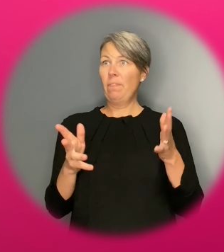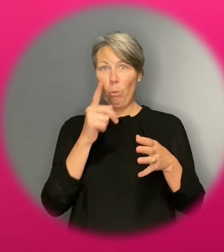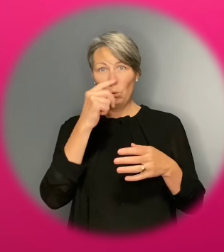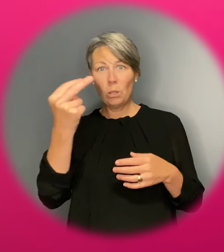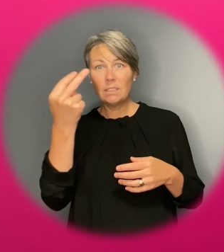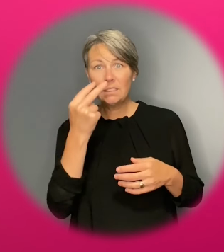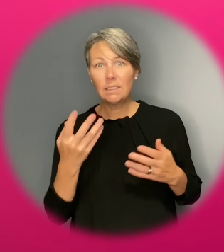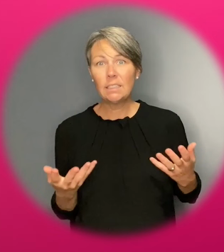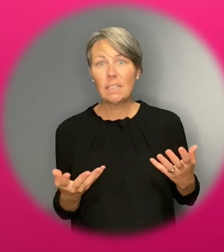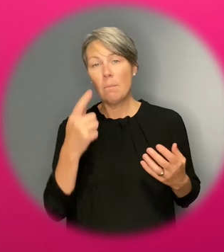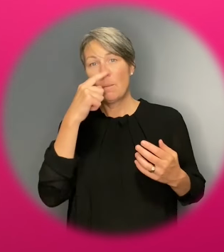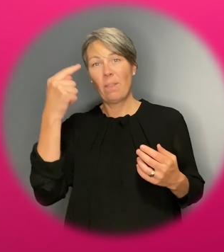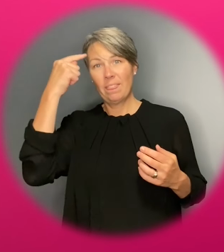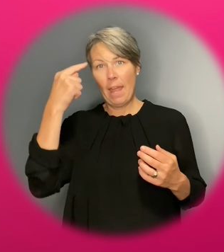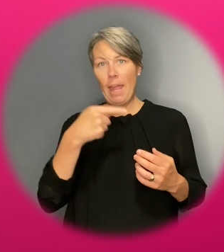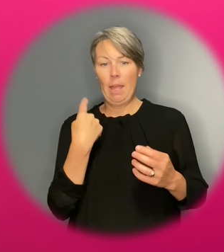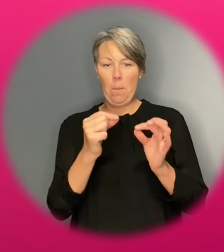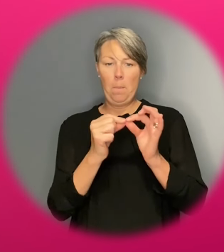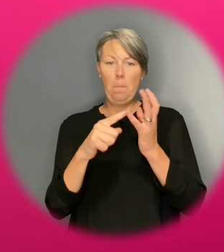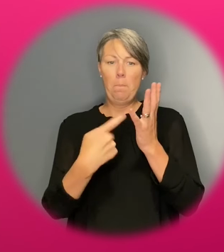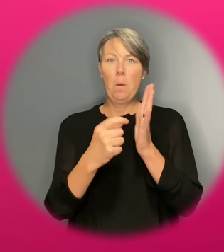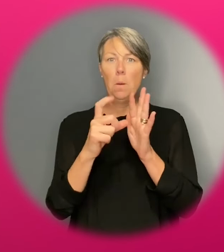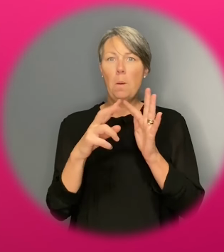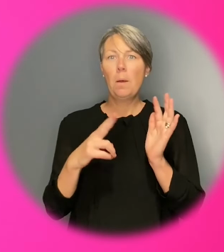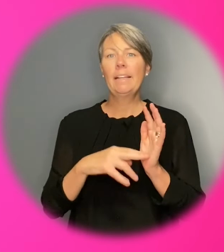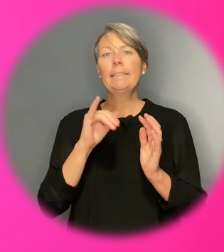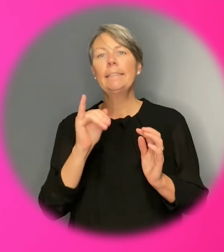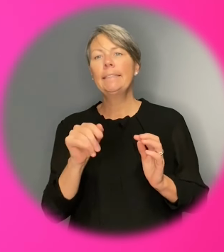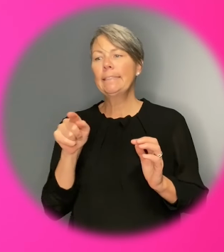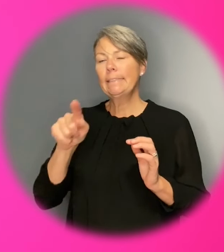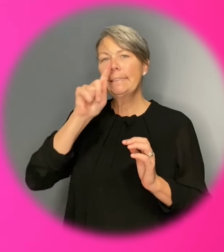might not be able to do certain types of housework or play certain kinds of roles